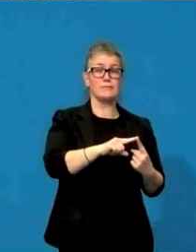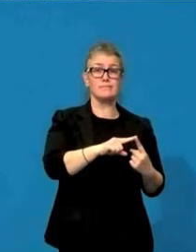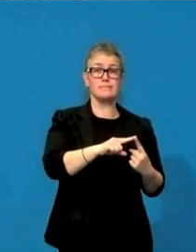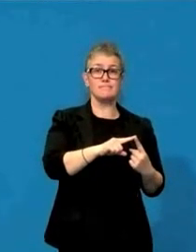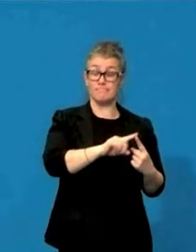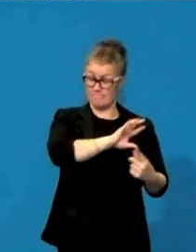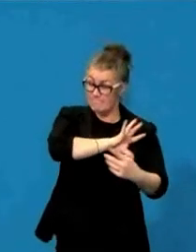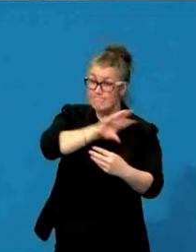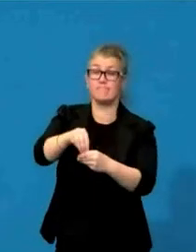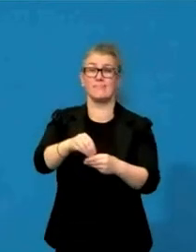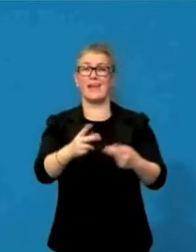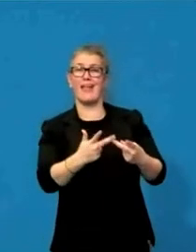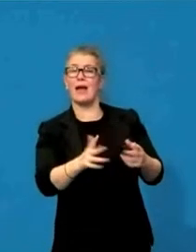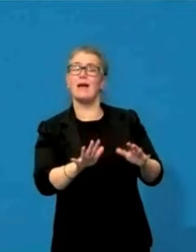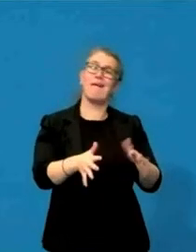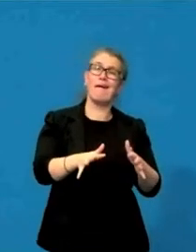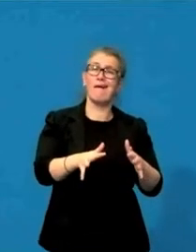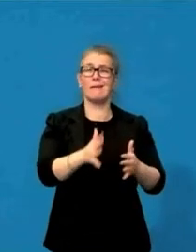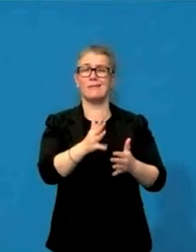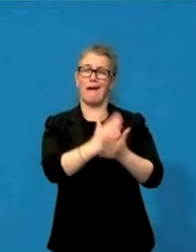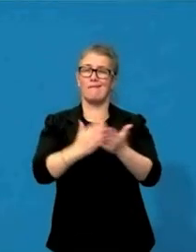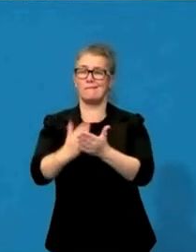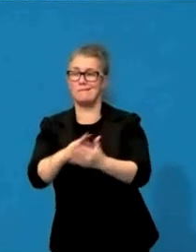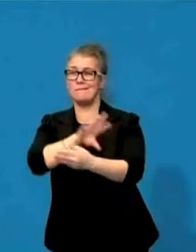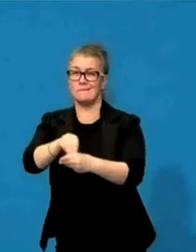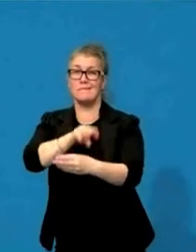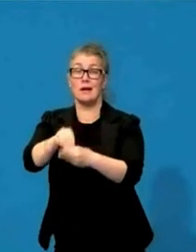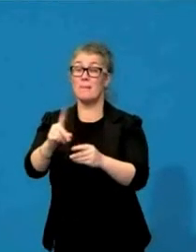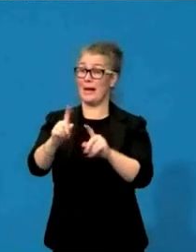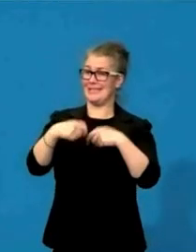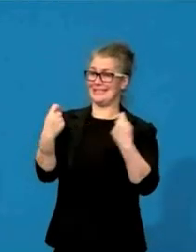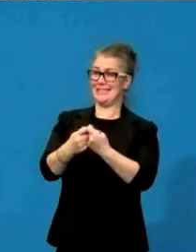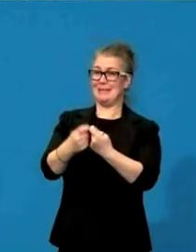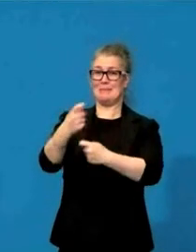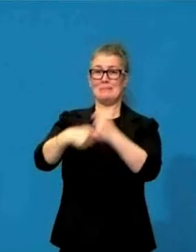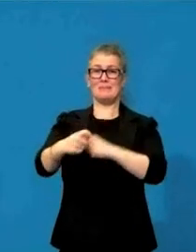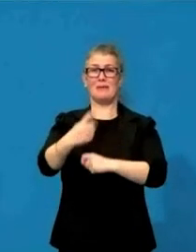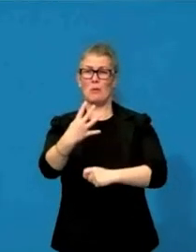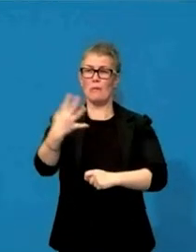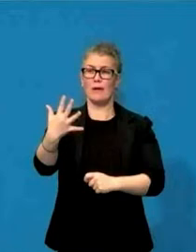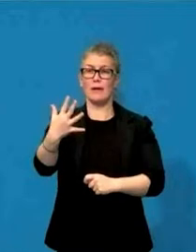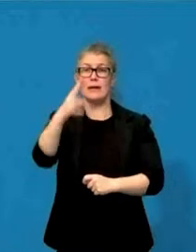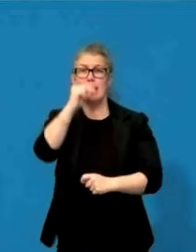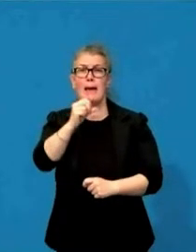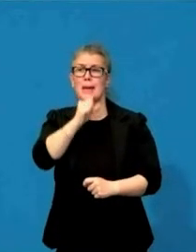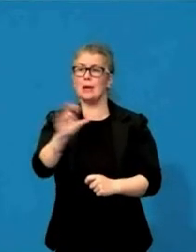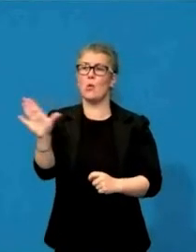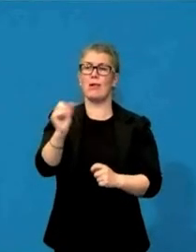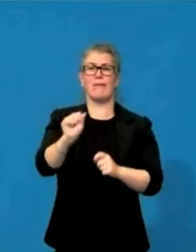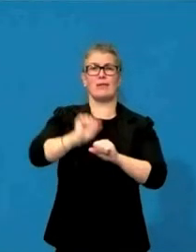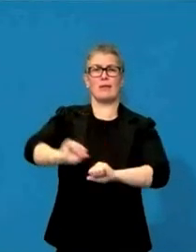But we had a team of four or five young men who were all troubled, all with issues, who